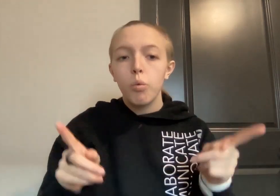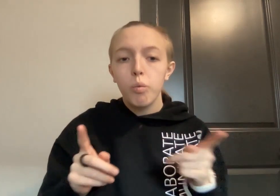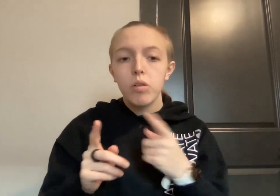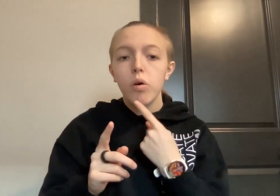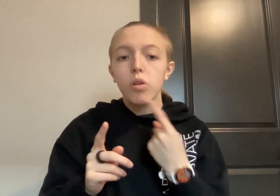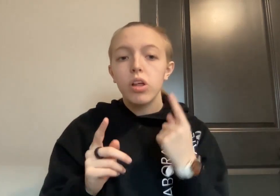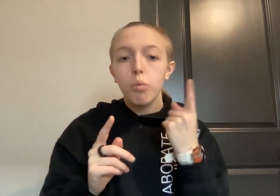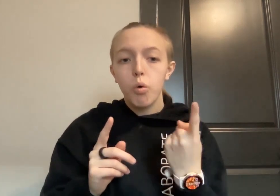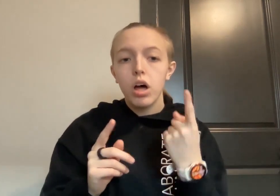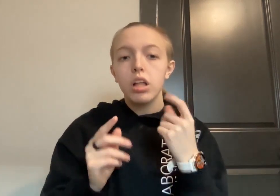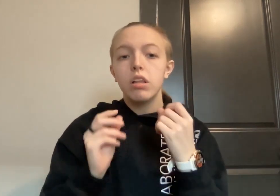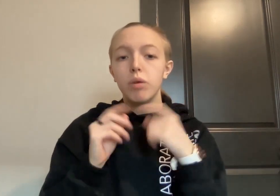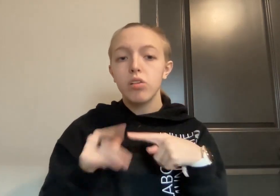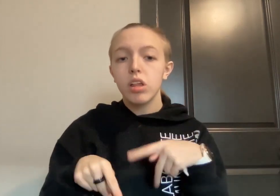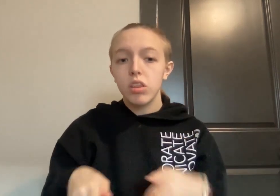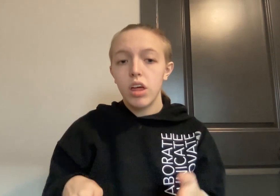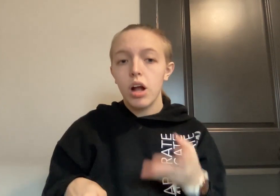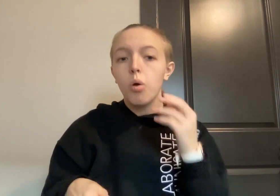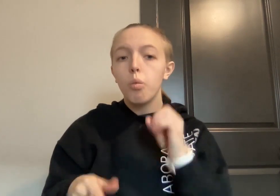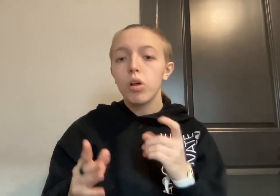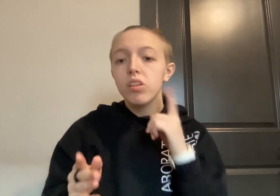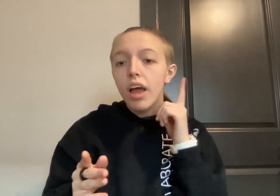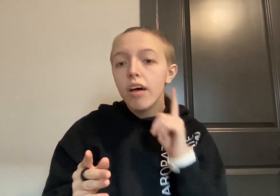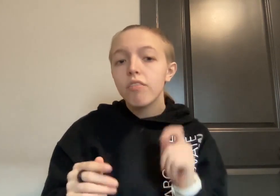But only one person there was deaf.